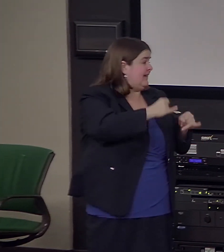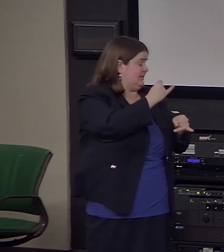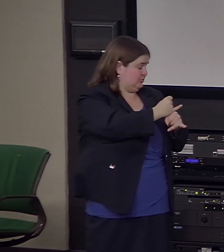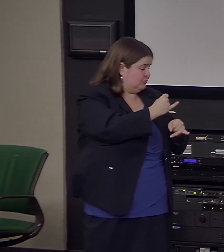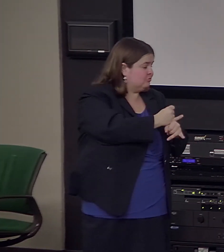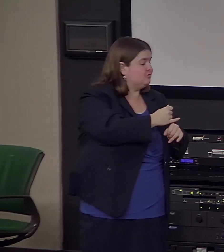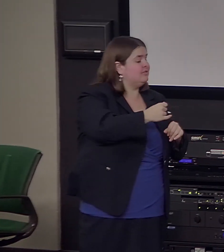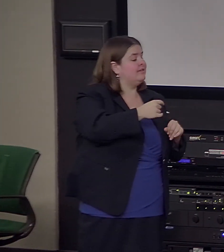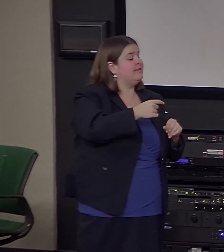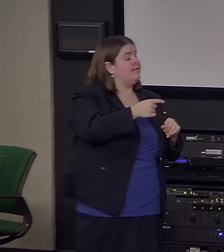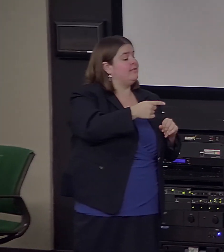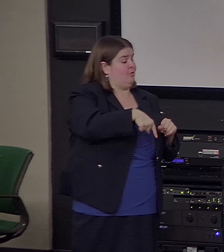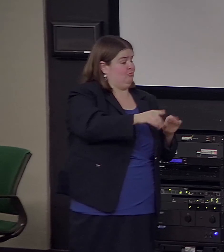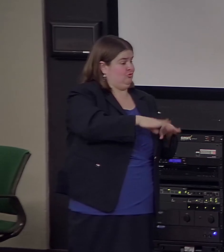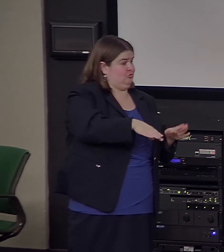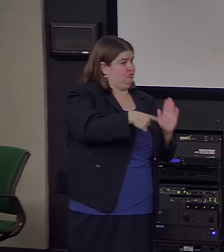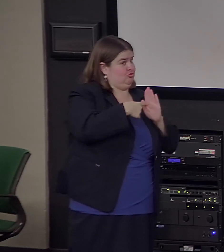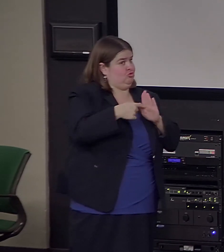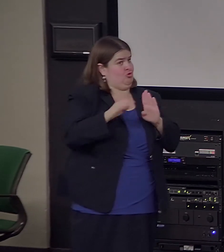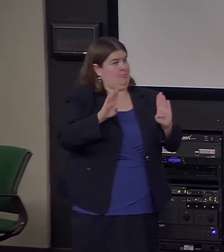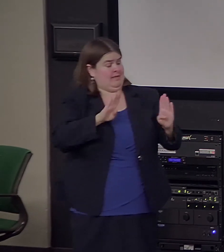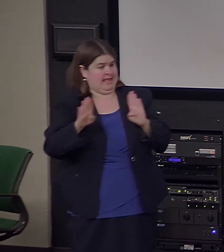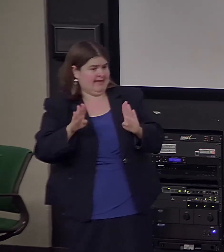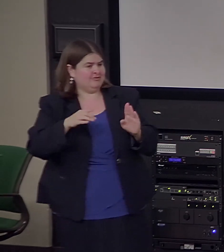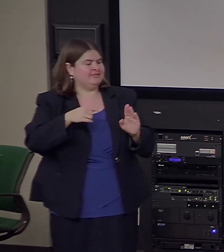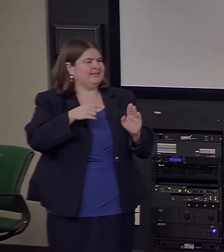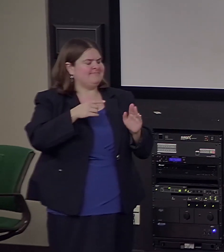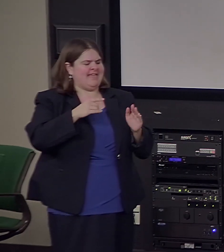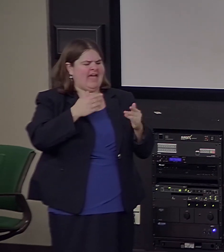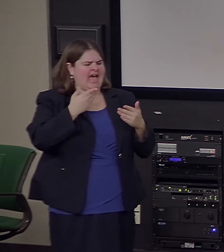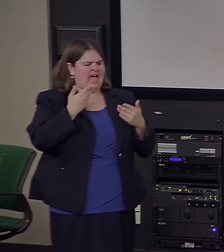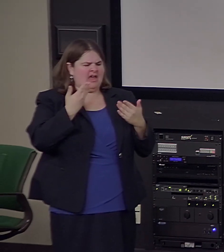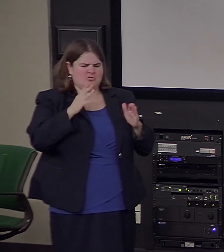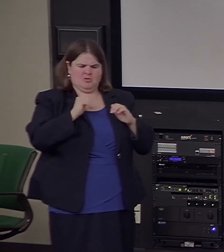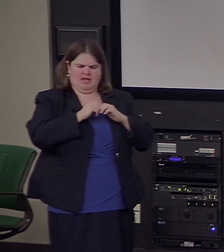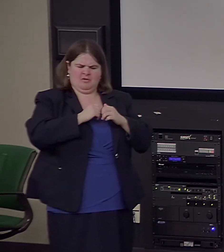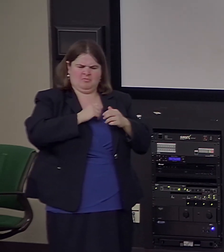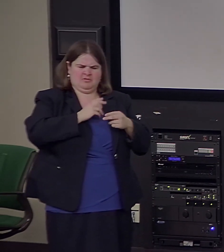that they exhibit which are, I don't even know that I would call them a defense,